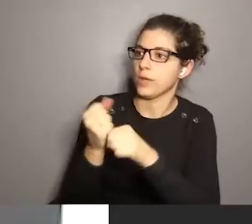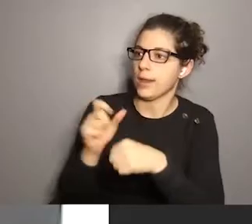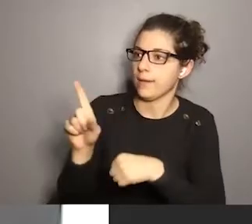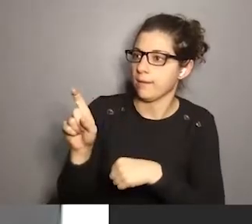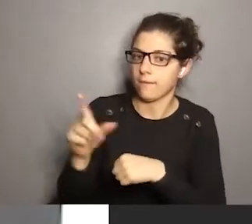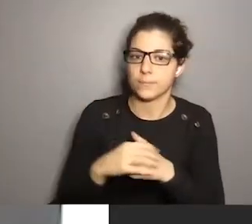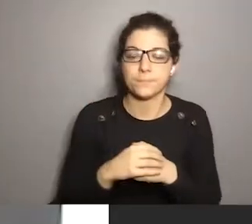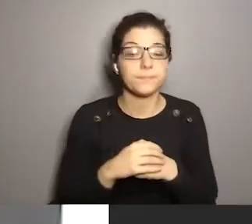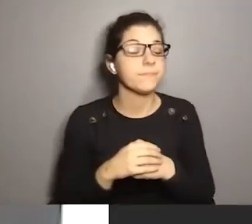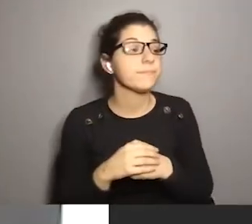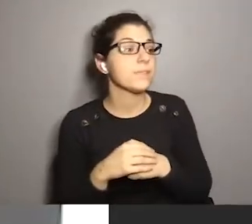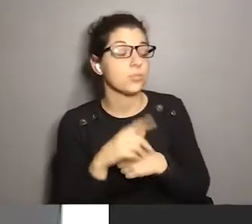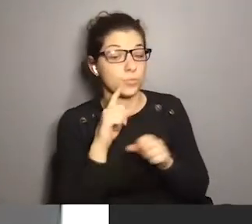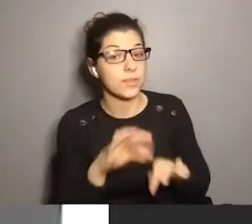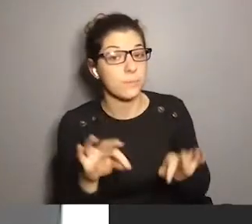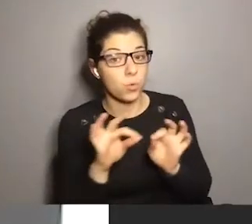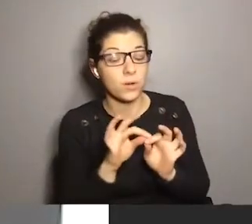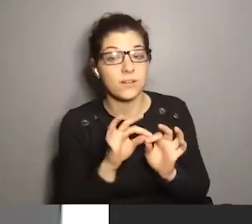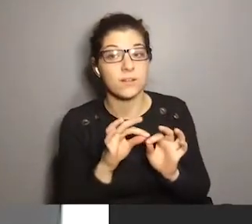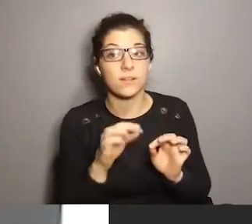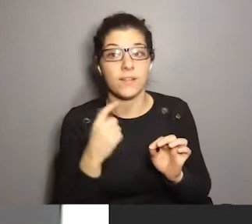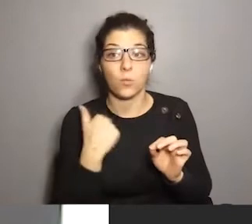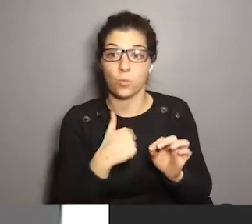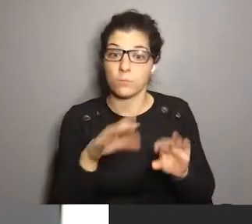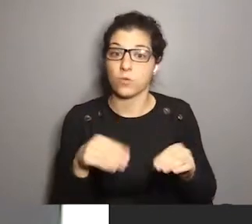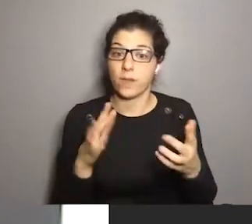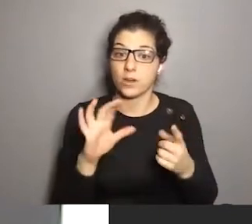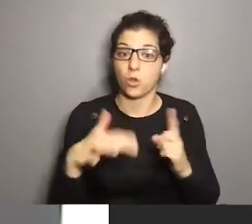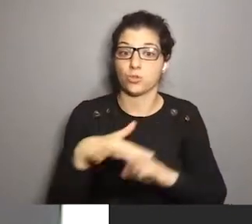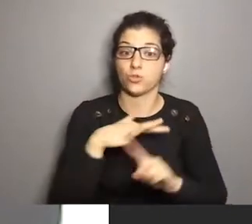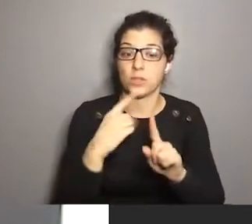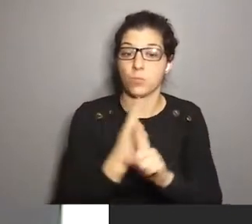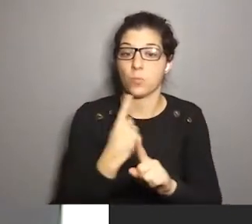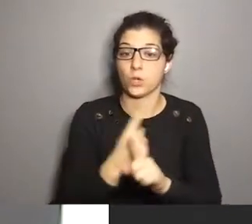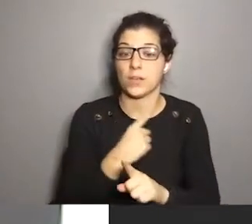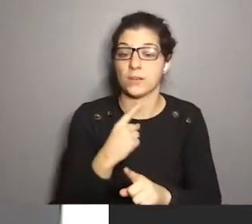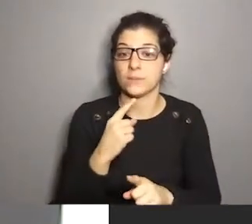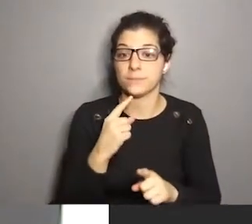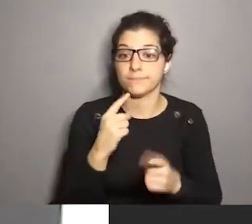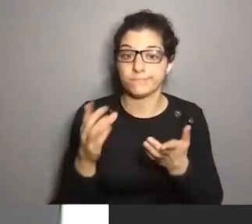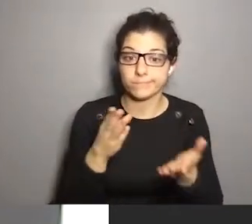It's so very important that we do provide the culturally appropriate services here in the community,